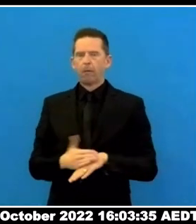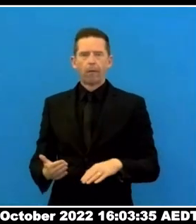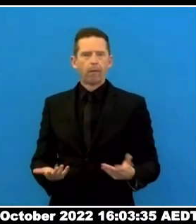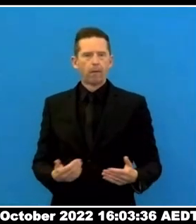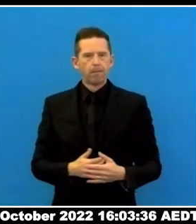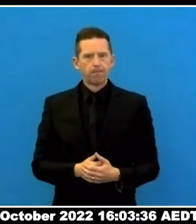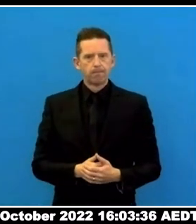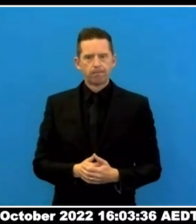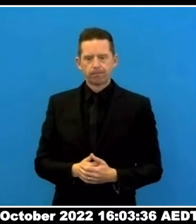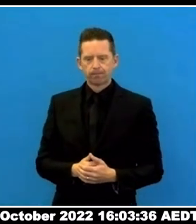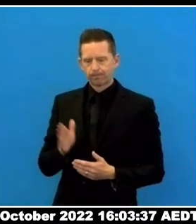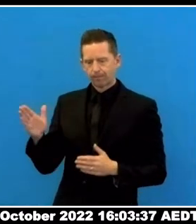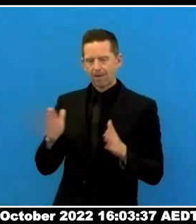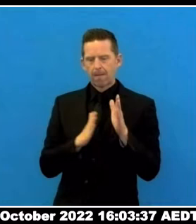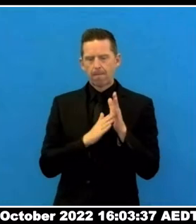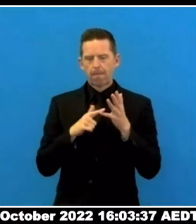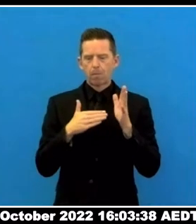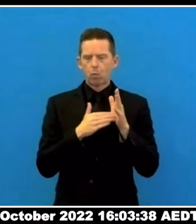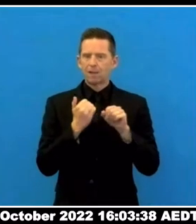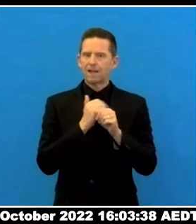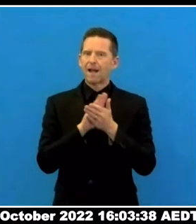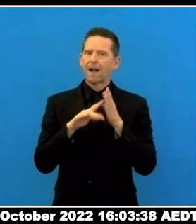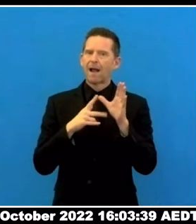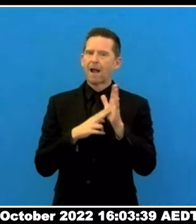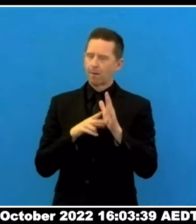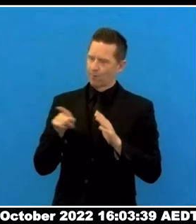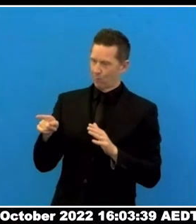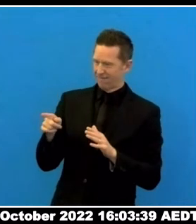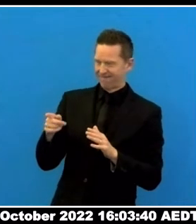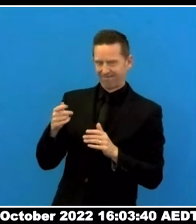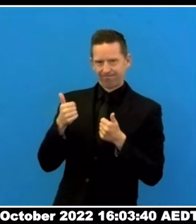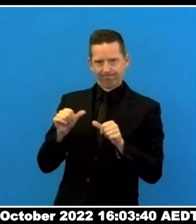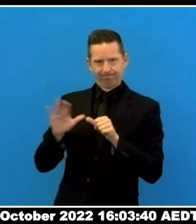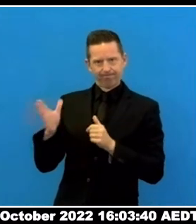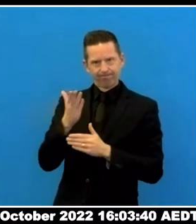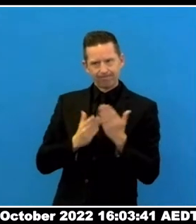And, Muzhgan, you talked about the importance of building the house slowly and not a rush.